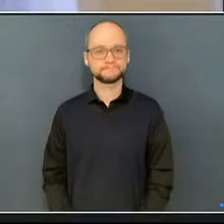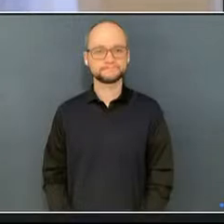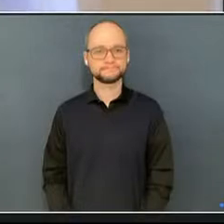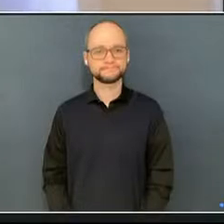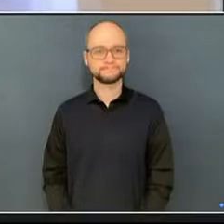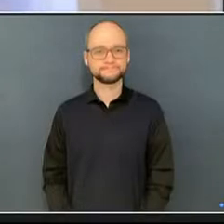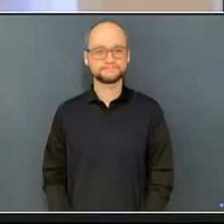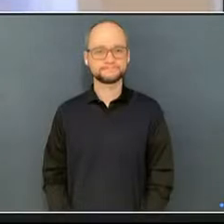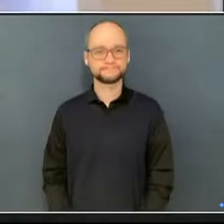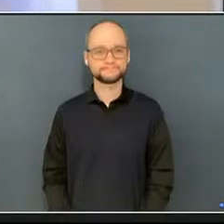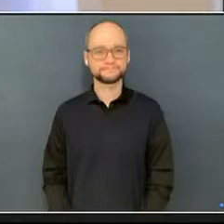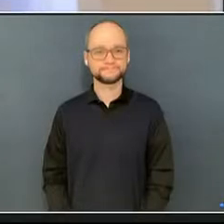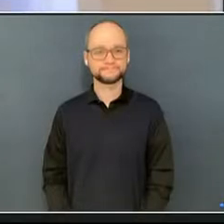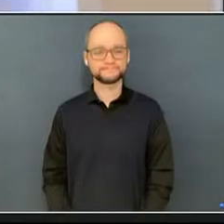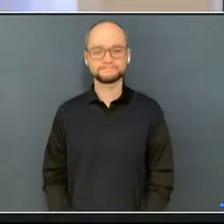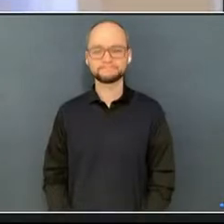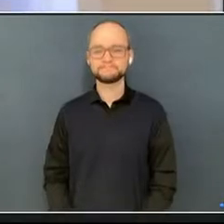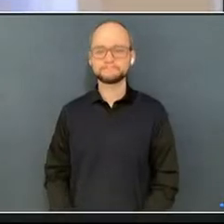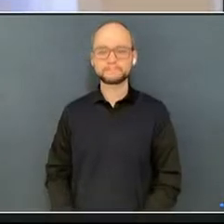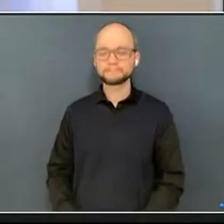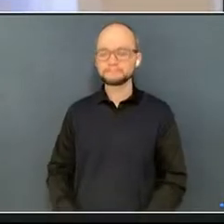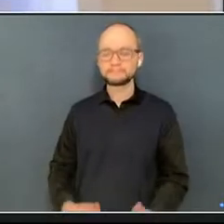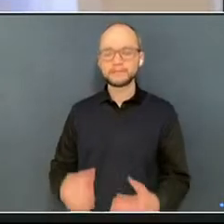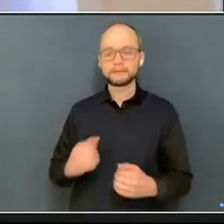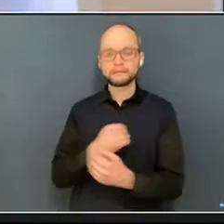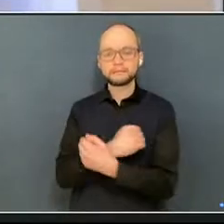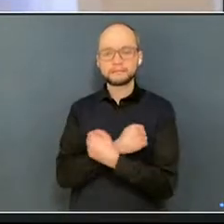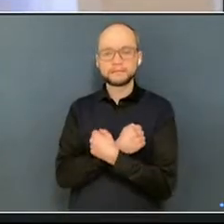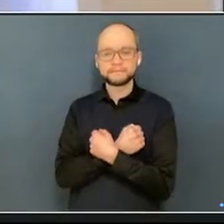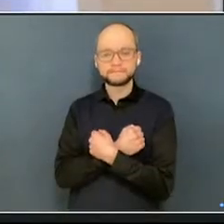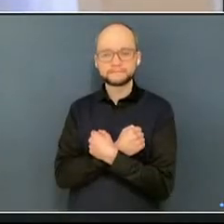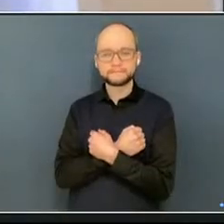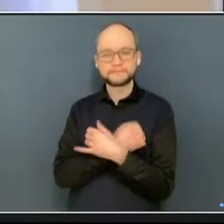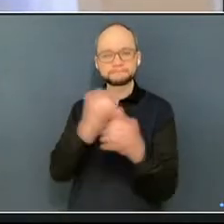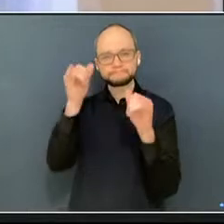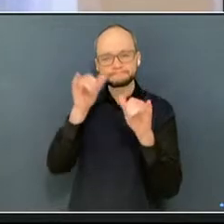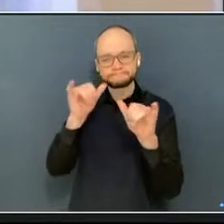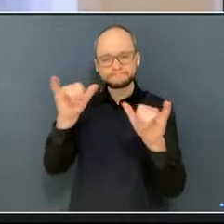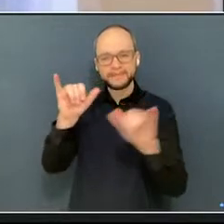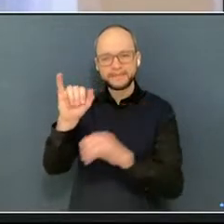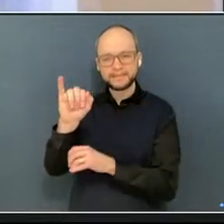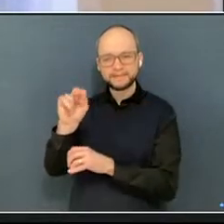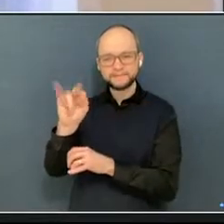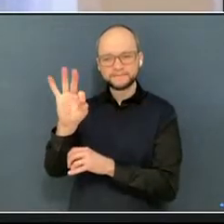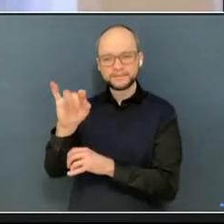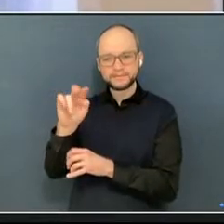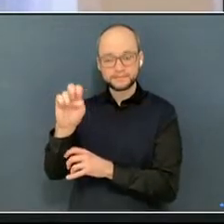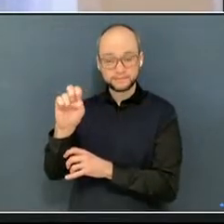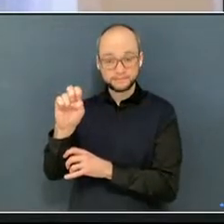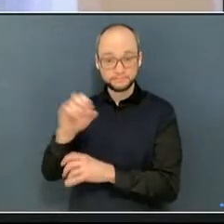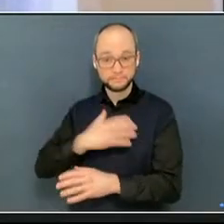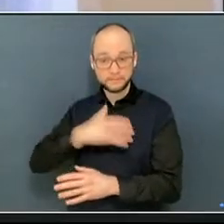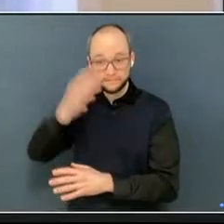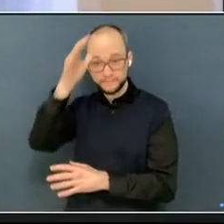Infinite love. Those are the words my father John Olmsted whispered to me as he held me in his arms.